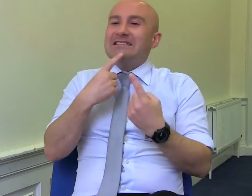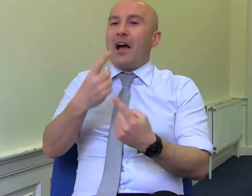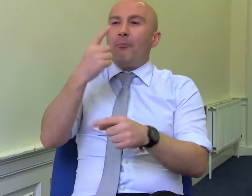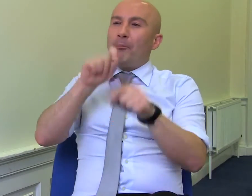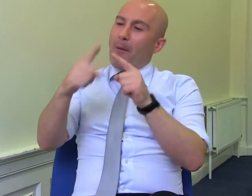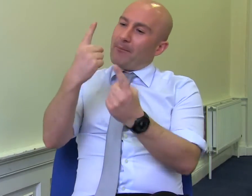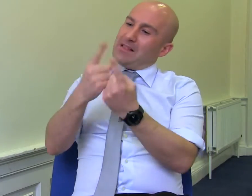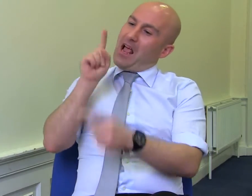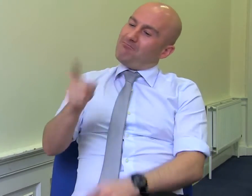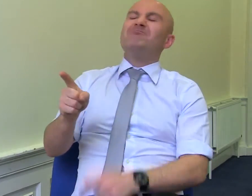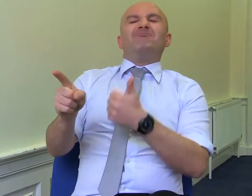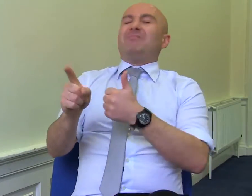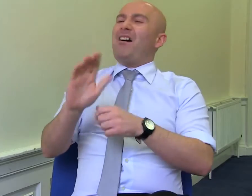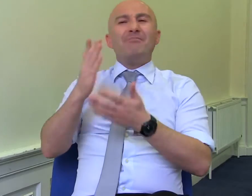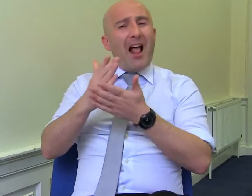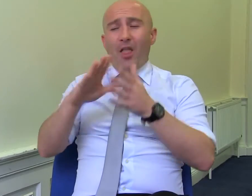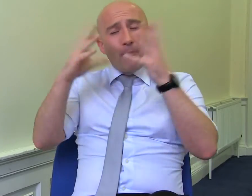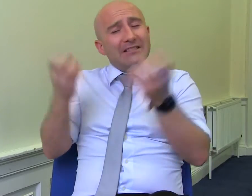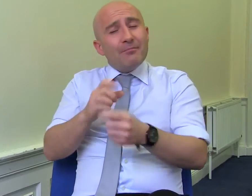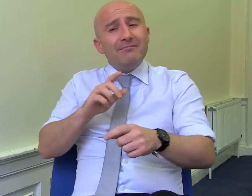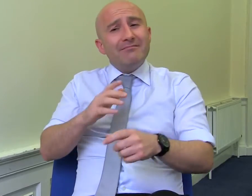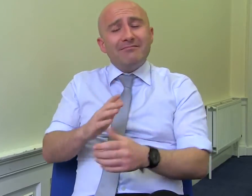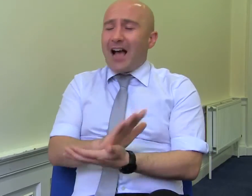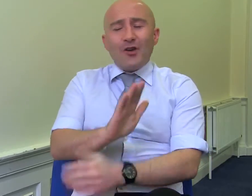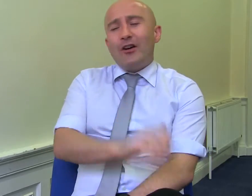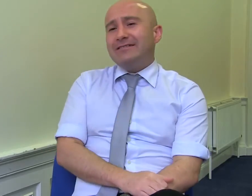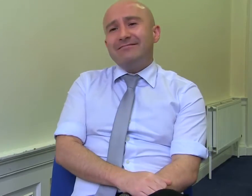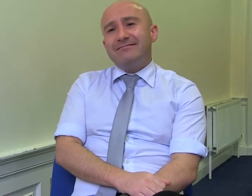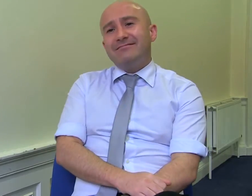on one particular thing, I enjoy the whole experience.